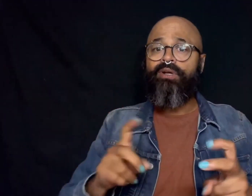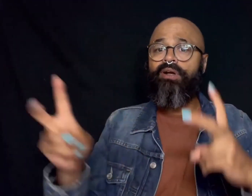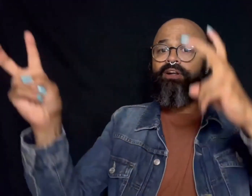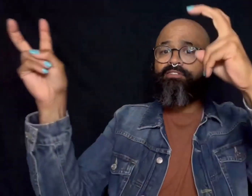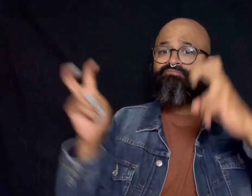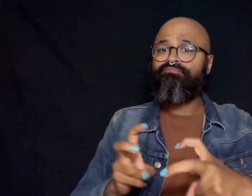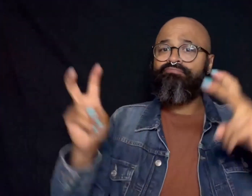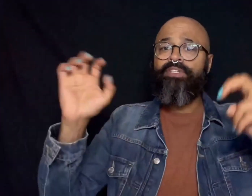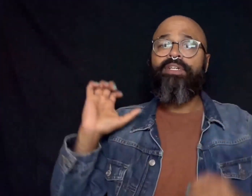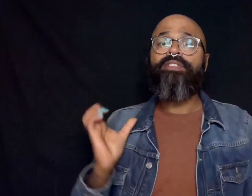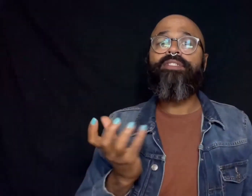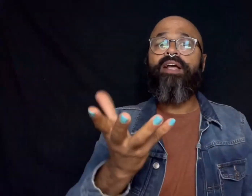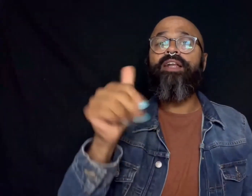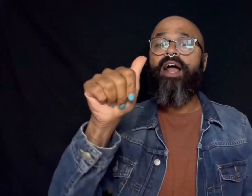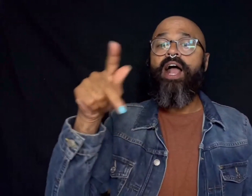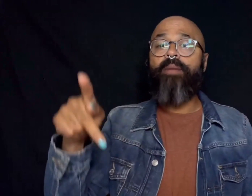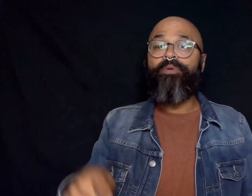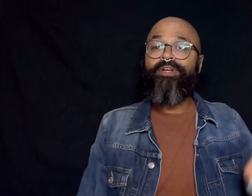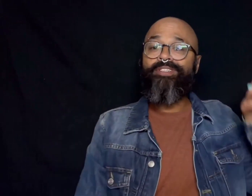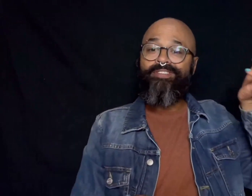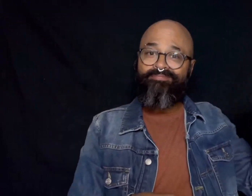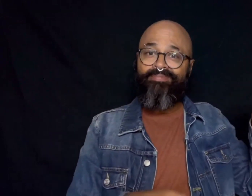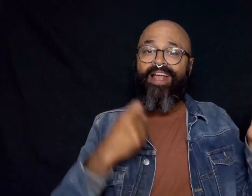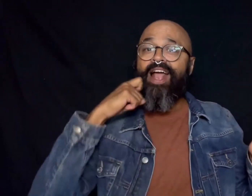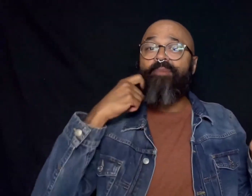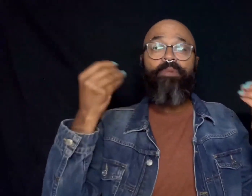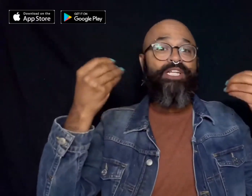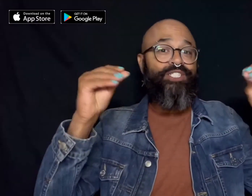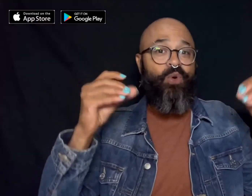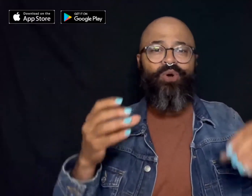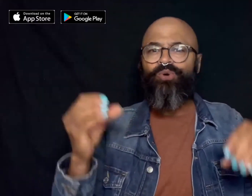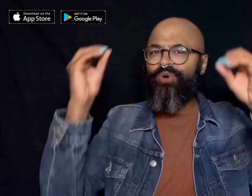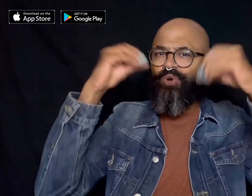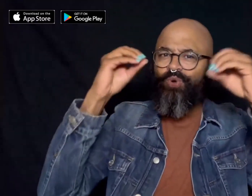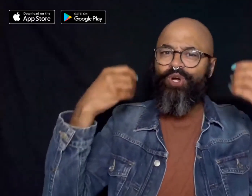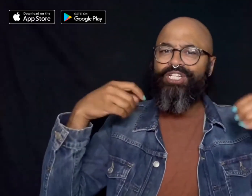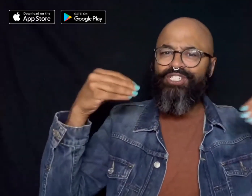You can download the Sign One News app by heading to the app store or Google